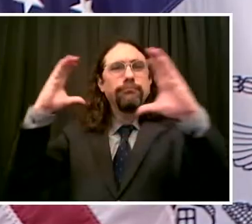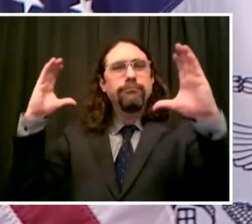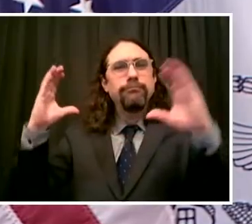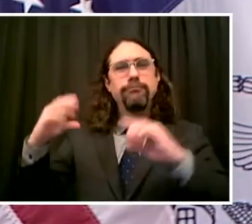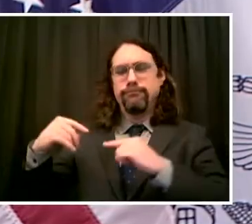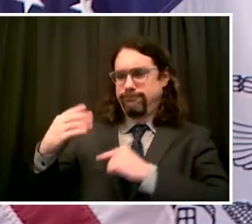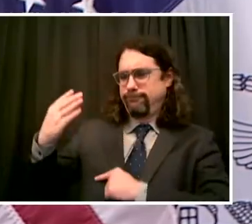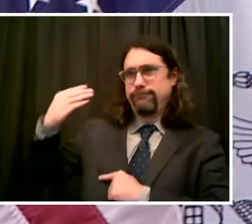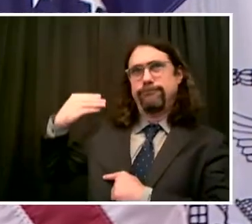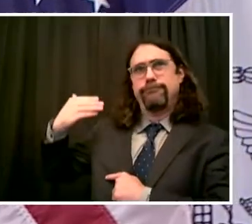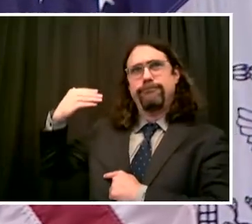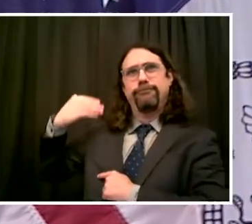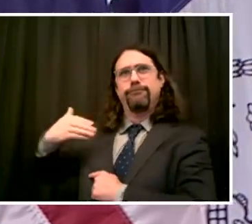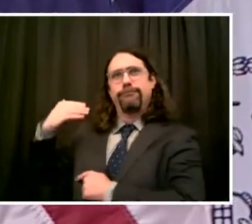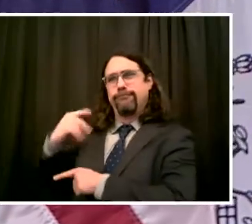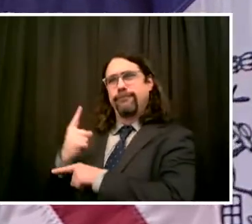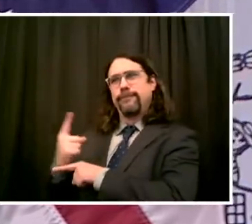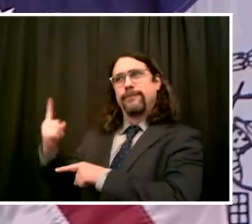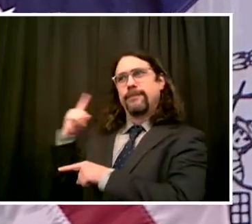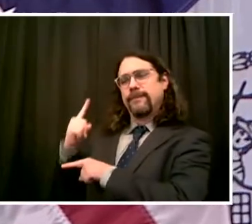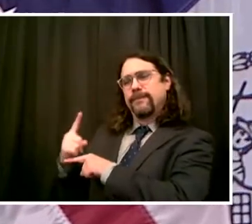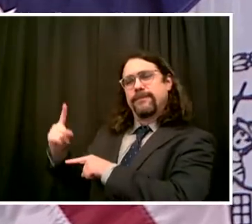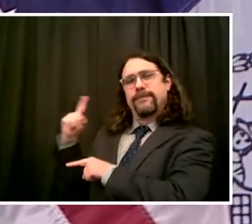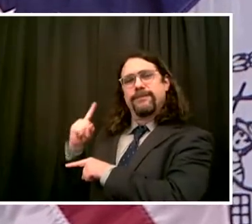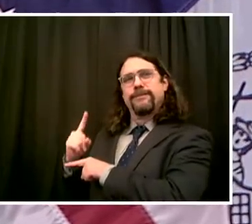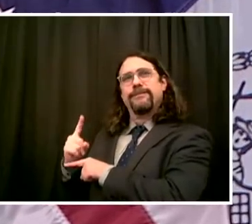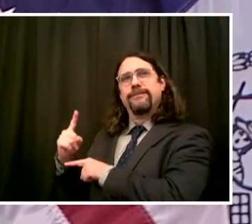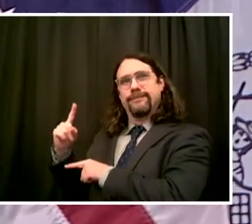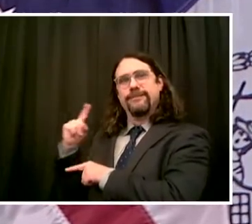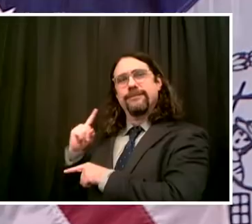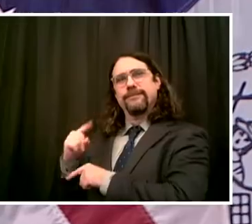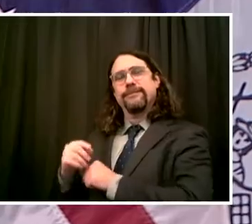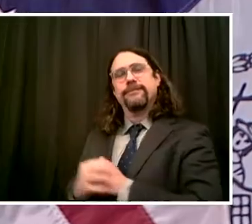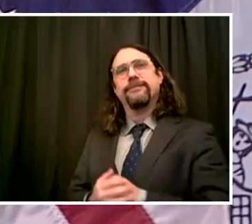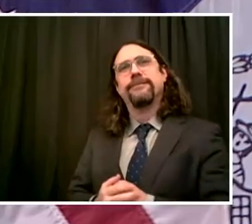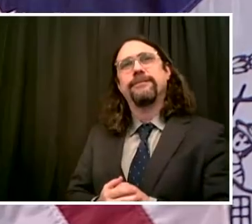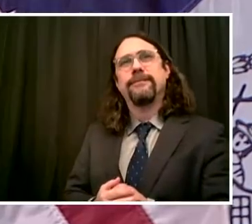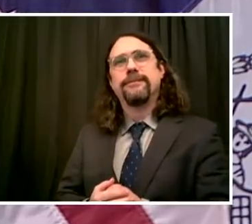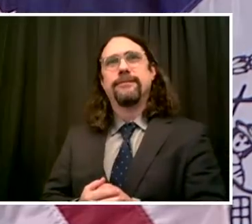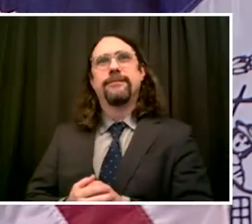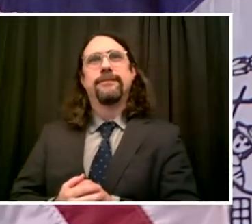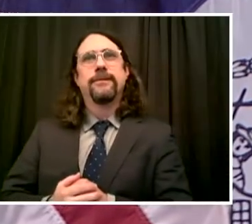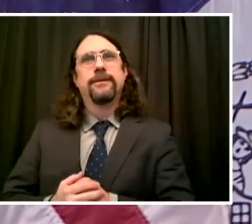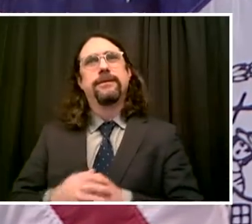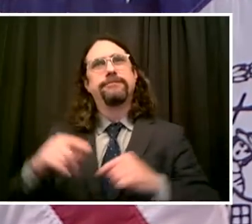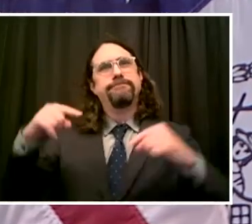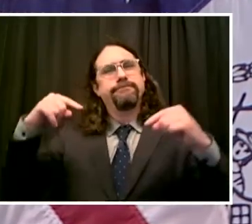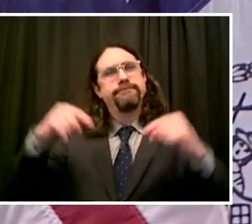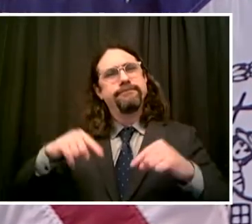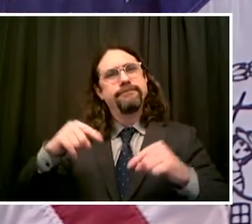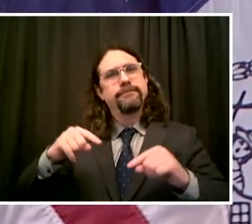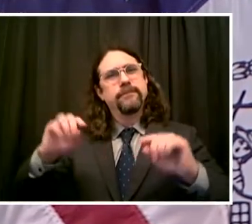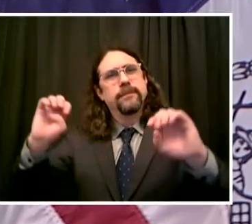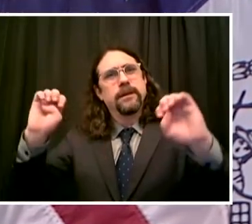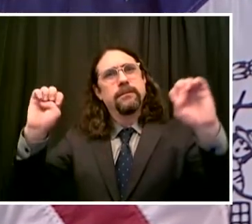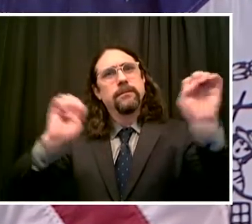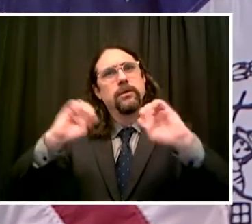AGO AND REMEMBER THIS SO STRIKING TO THINK ABOUT THIS WHOLE CRISIS WE HAVE BE O ER